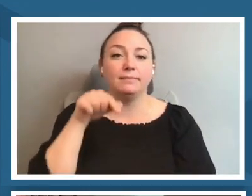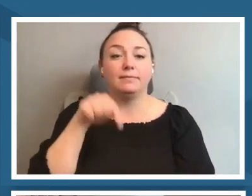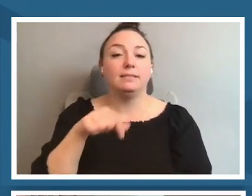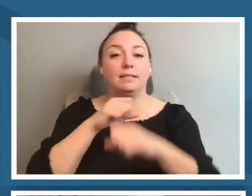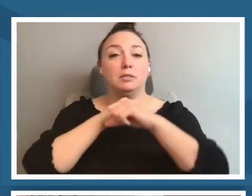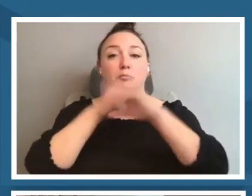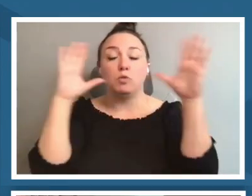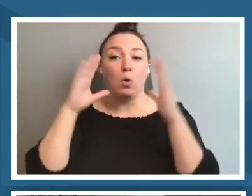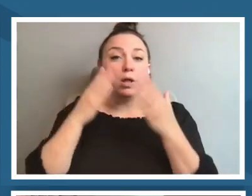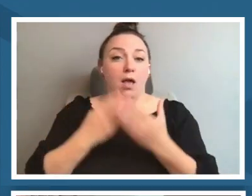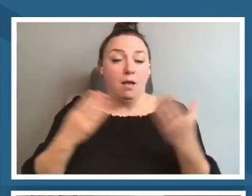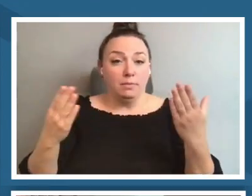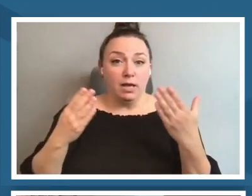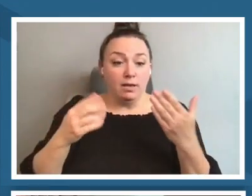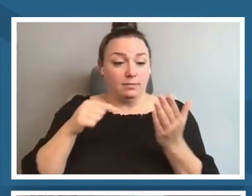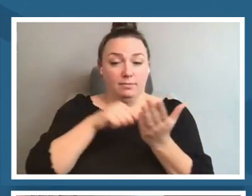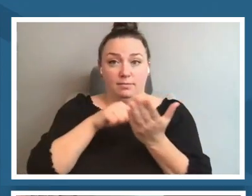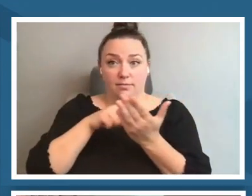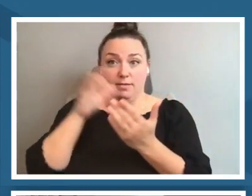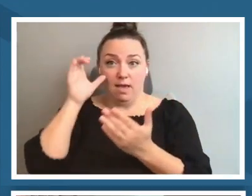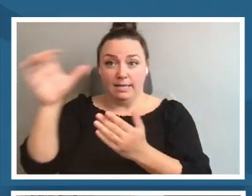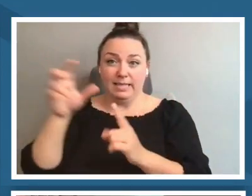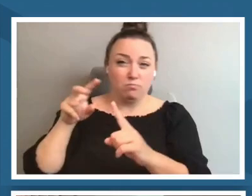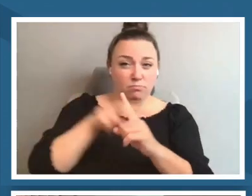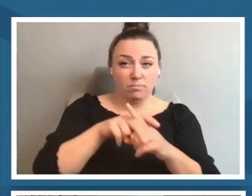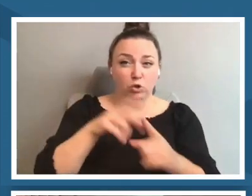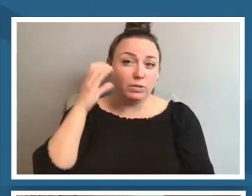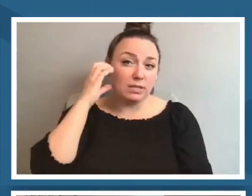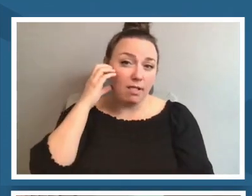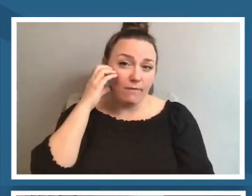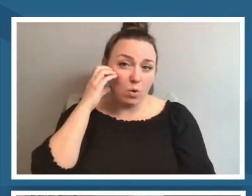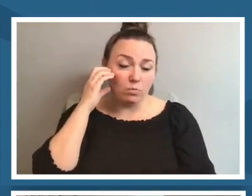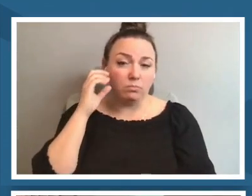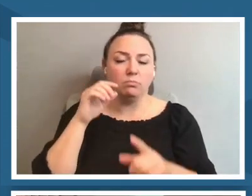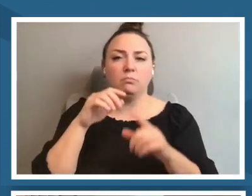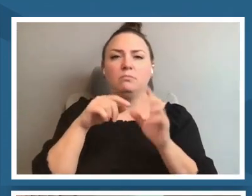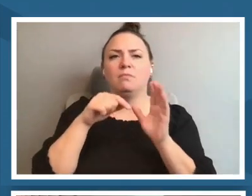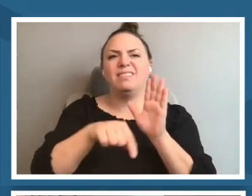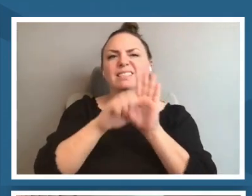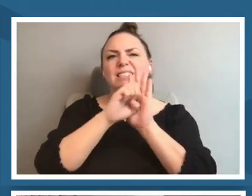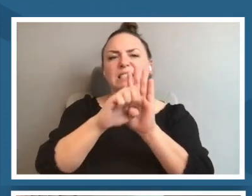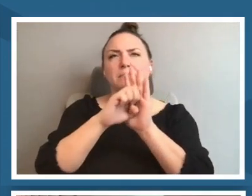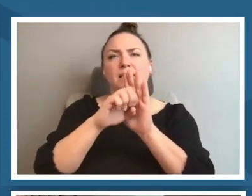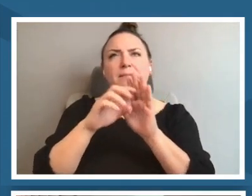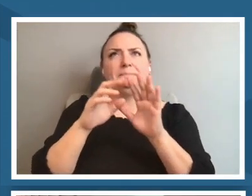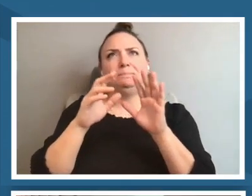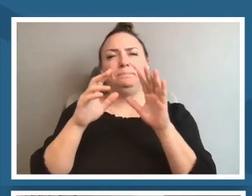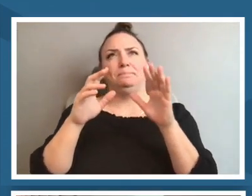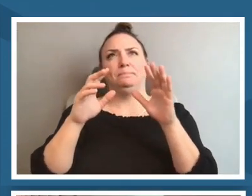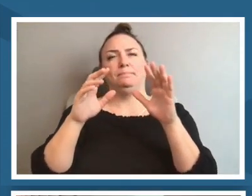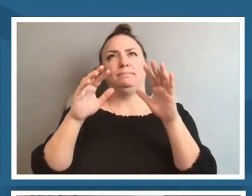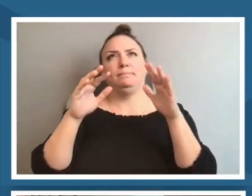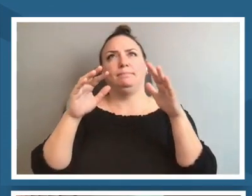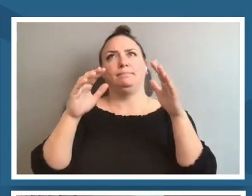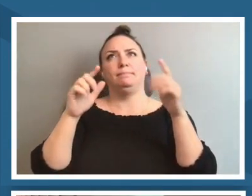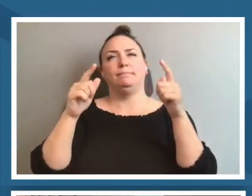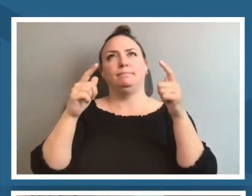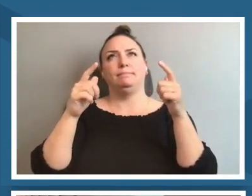cell phone so if the exhibit if you will kind of on a grand scale does it we are